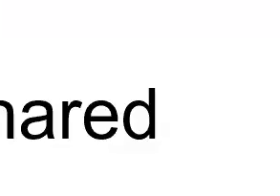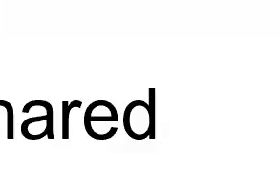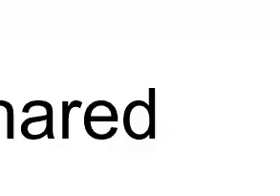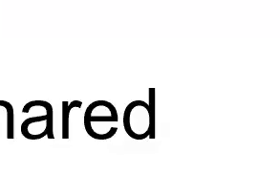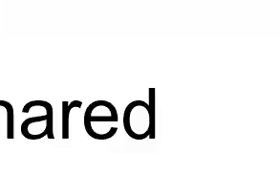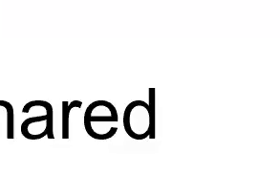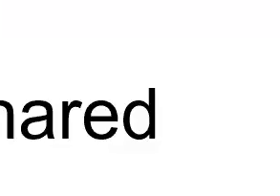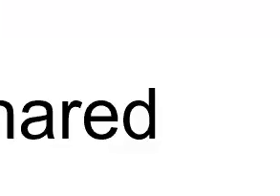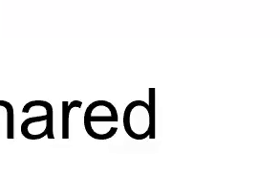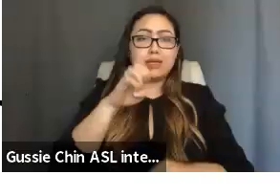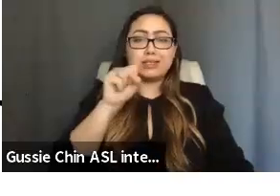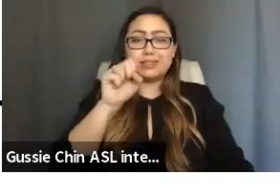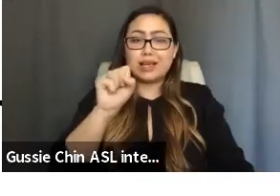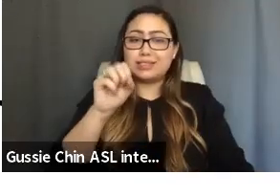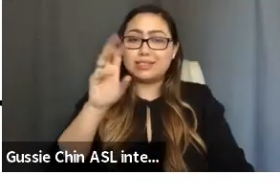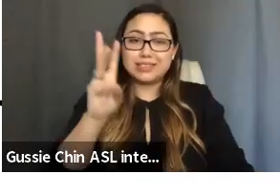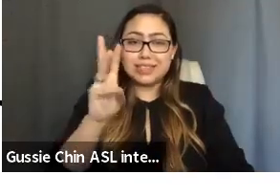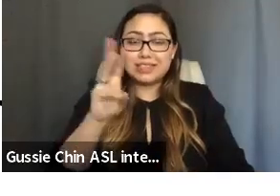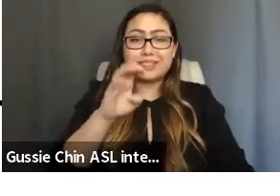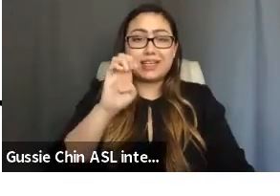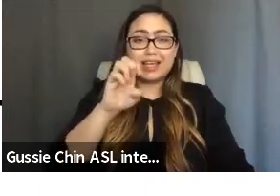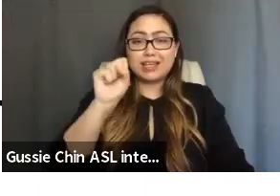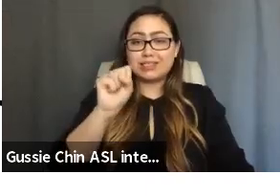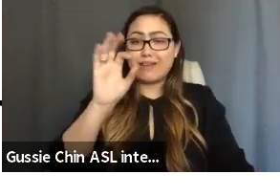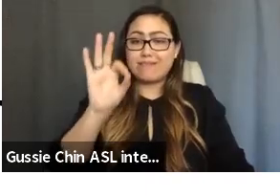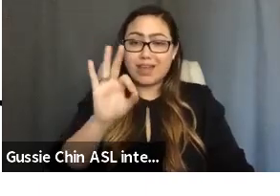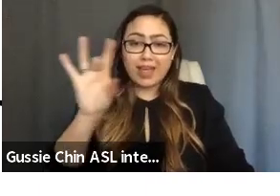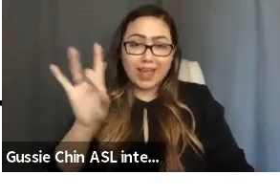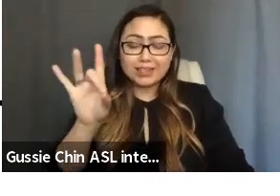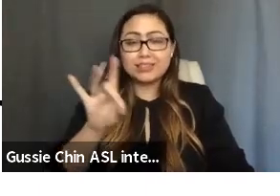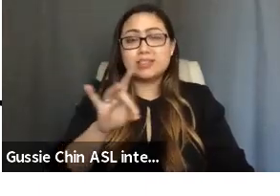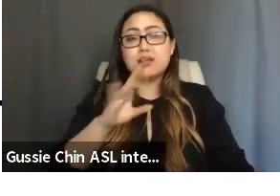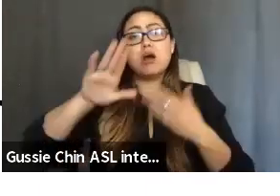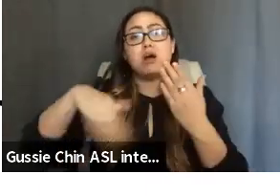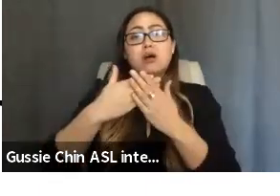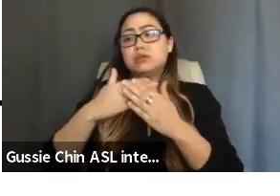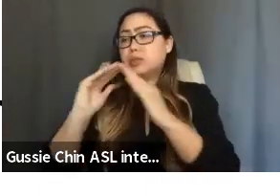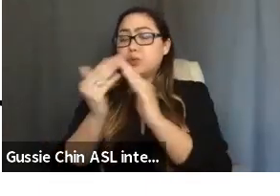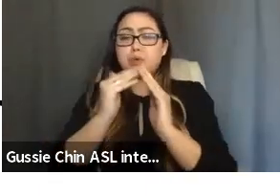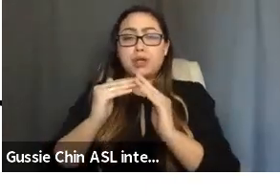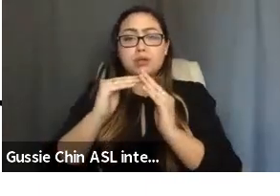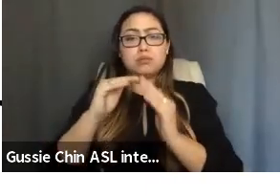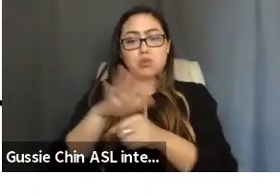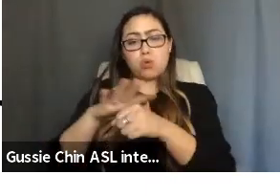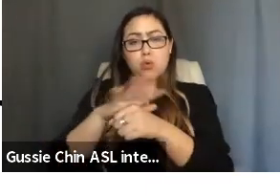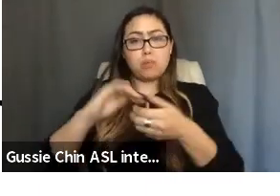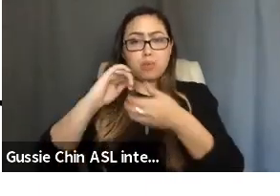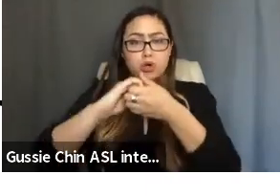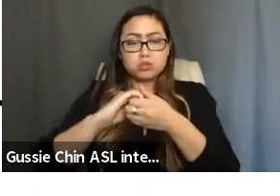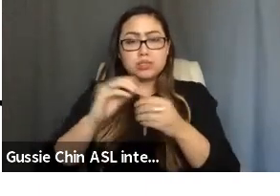ESF 5 and ESF 8 and other local community partners into the same room for the first time sometimes,